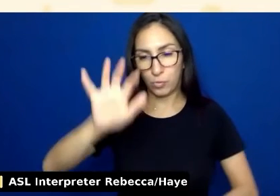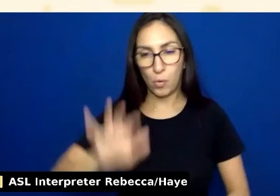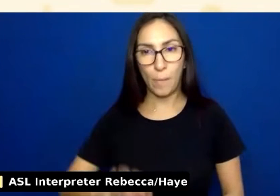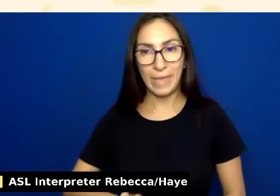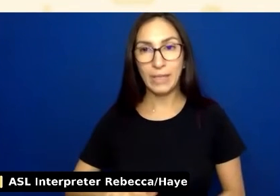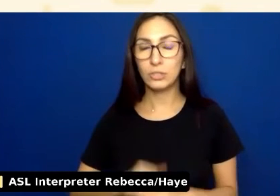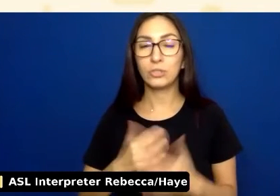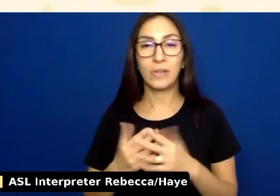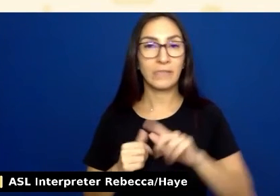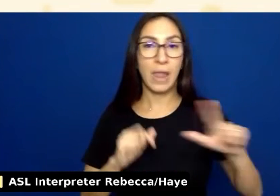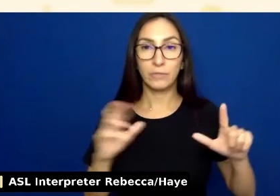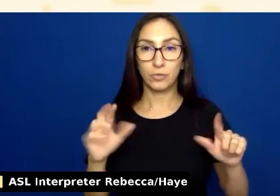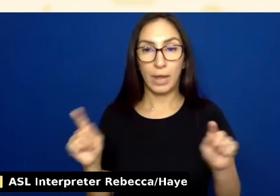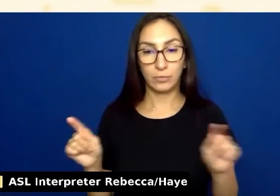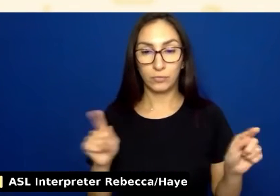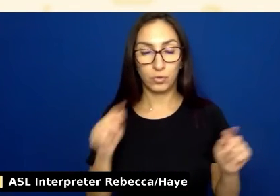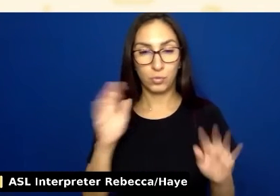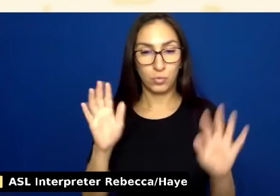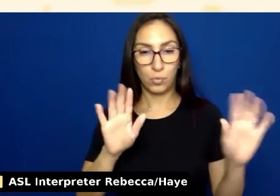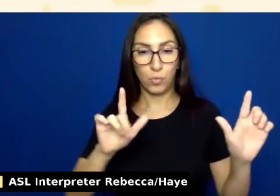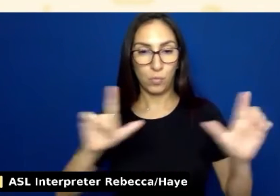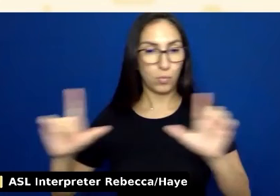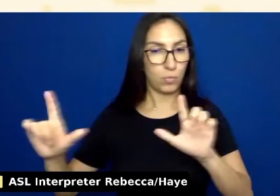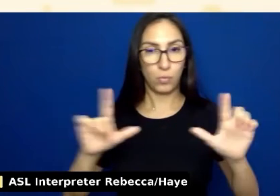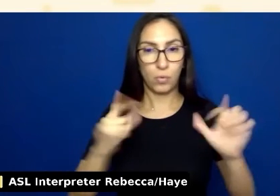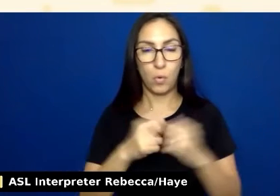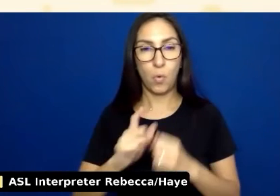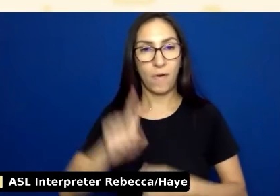and right arrow. If you want to scroll vertically, you will use up and down arrow.